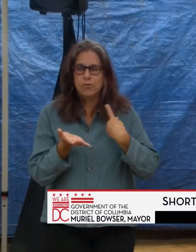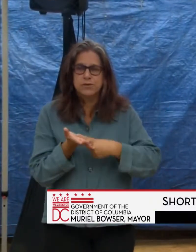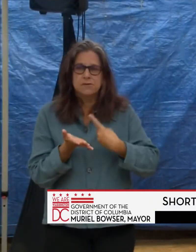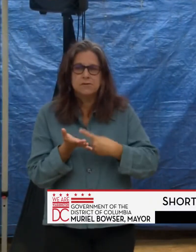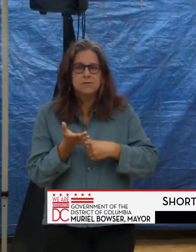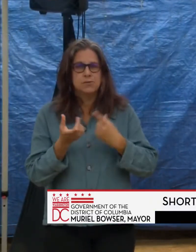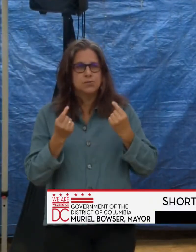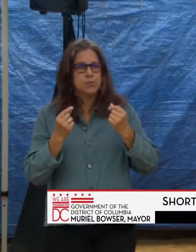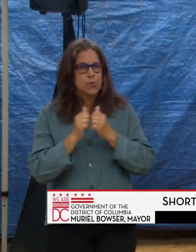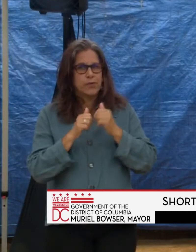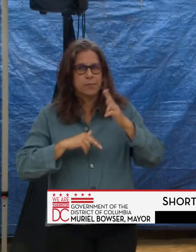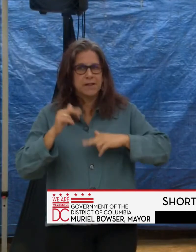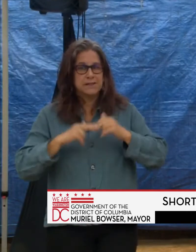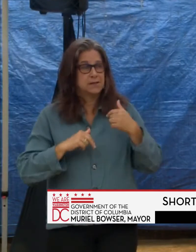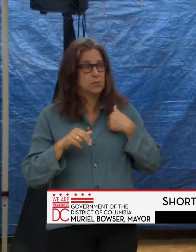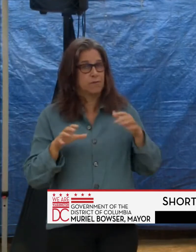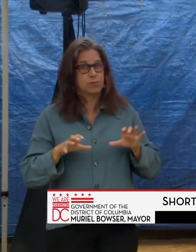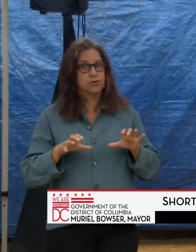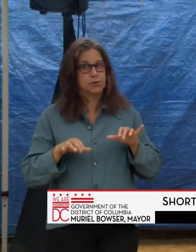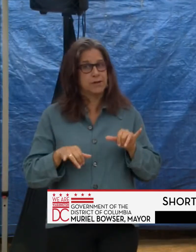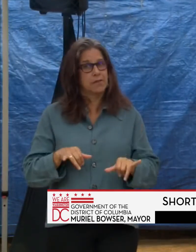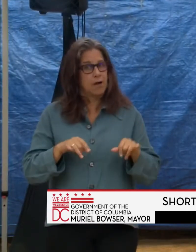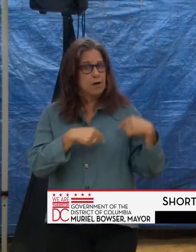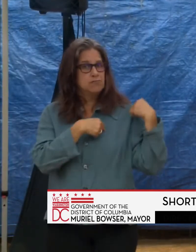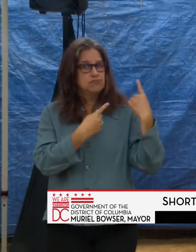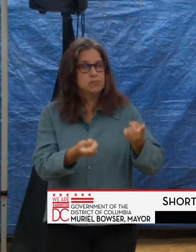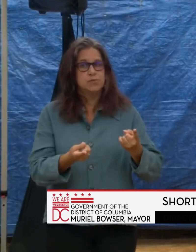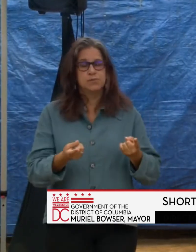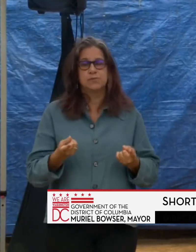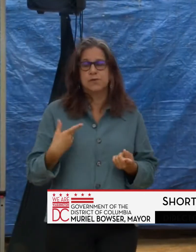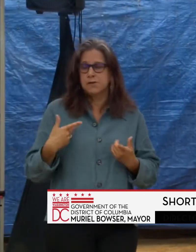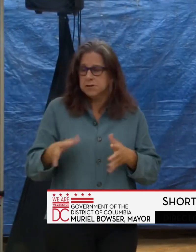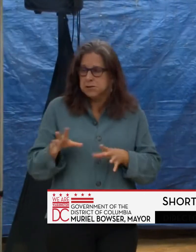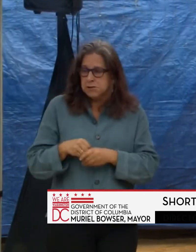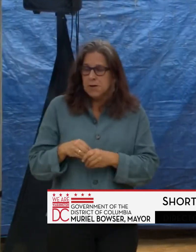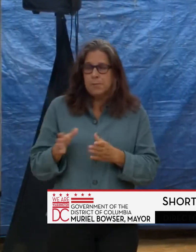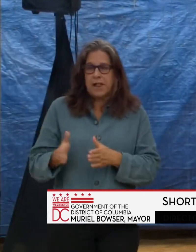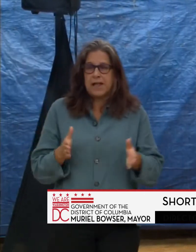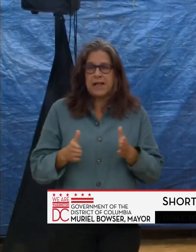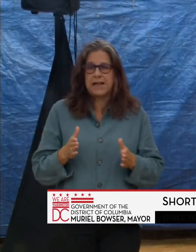AND I SHOULD ADD -- I NOTED THAT THIS HAS BEEN A TEAM PROJECT.